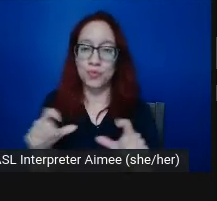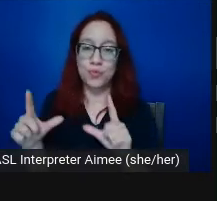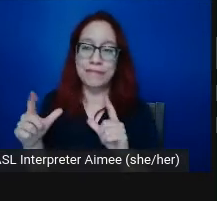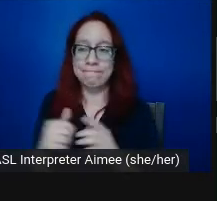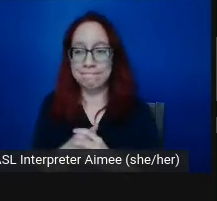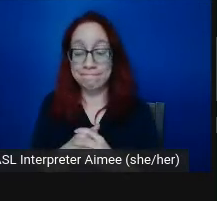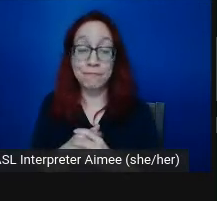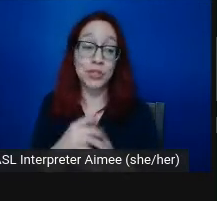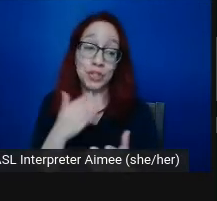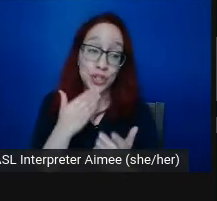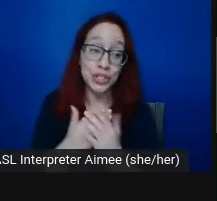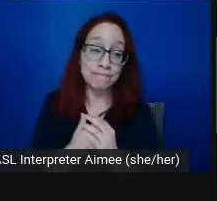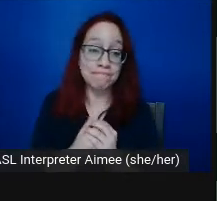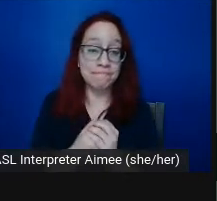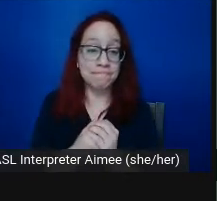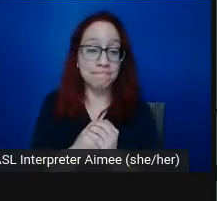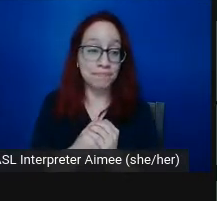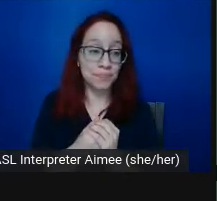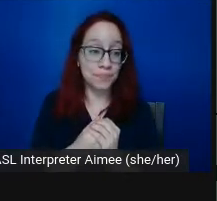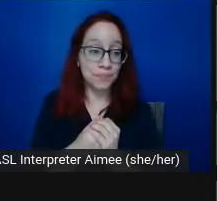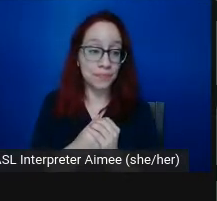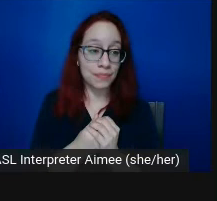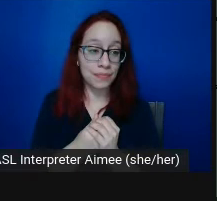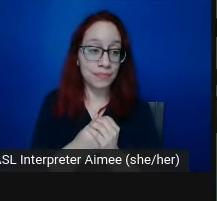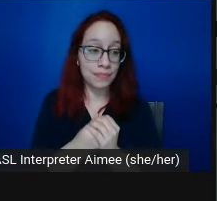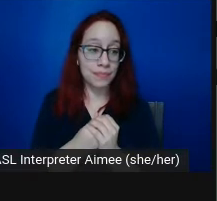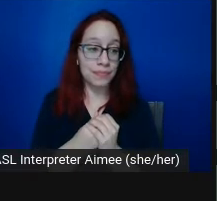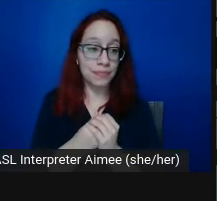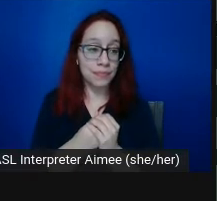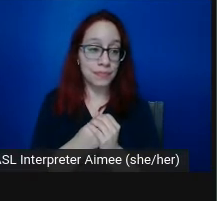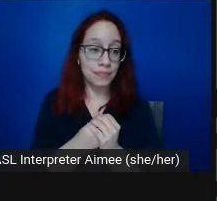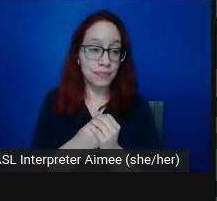Yes, that's nice.